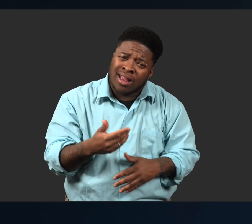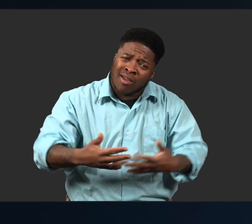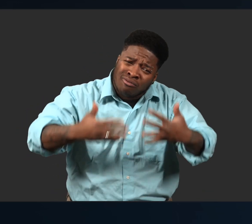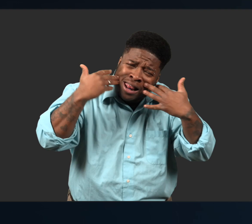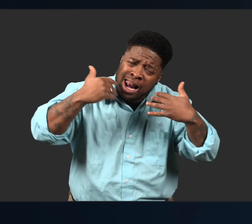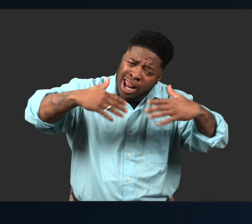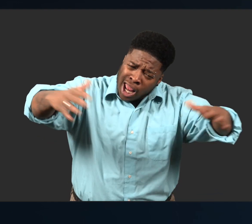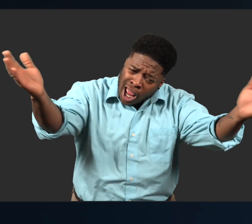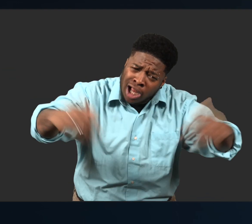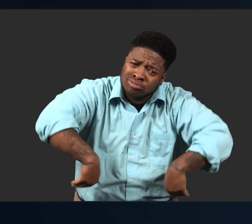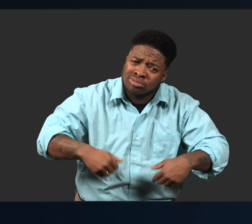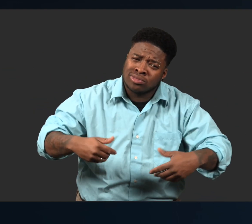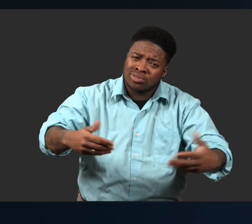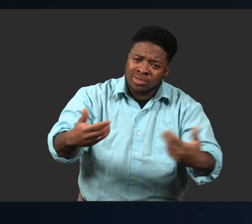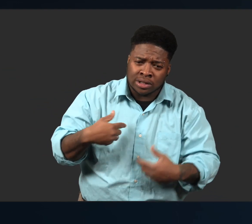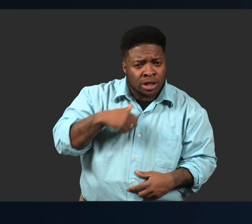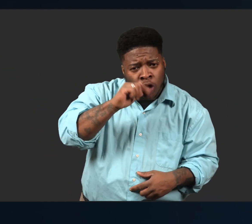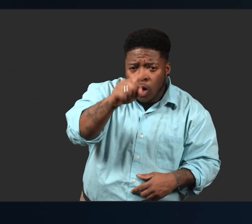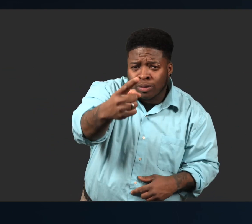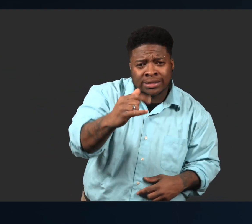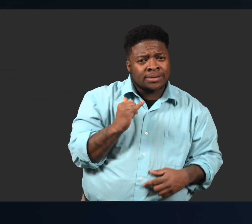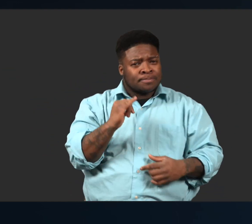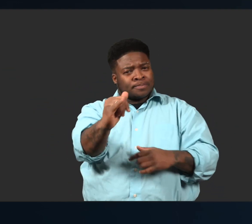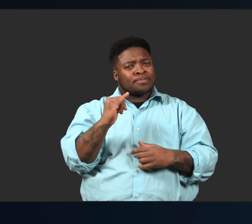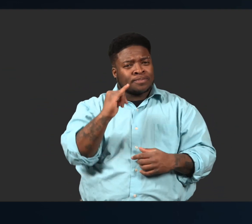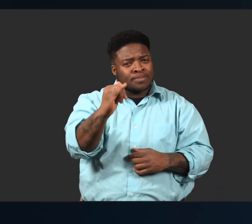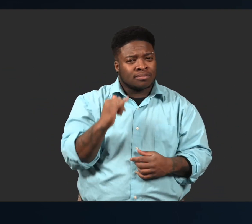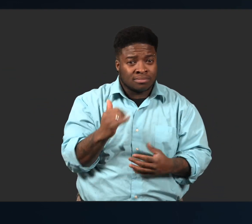We're a friendly group, and you're not alone. Many people, like me, are just like you,